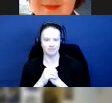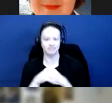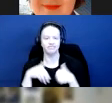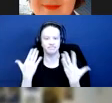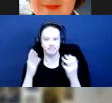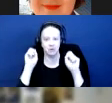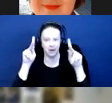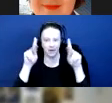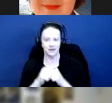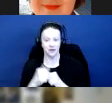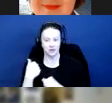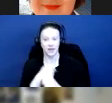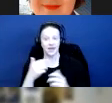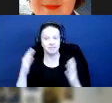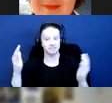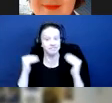So, we can go to the next slide.